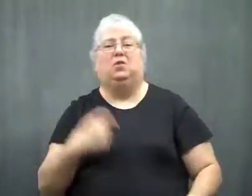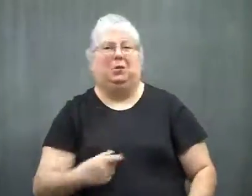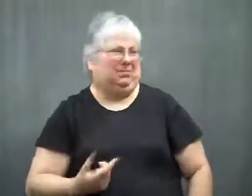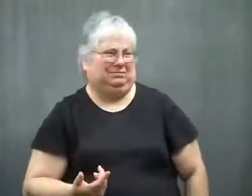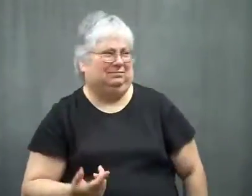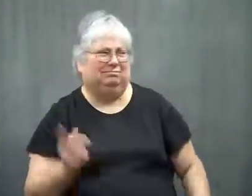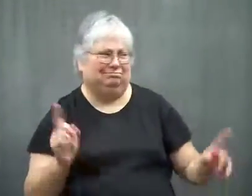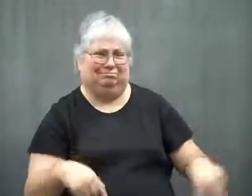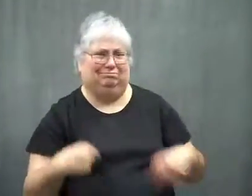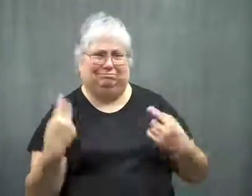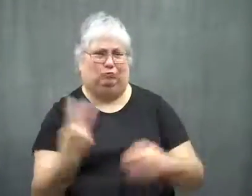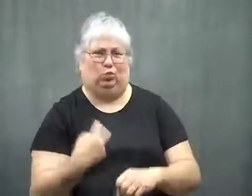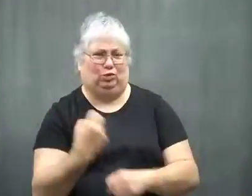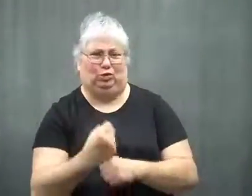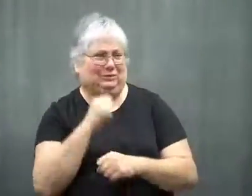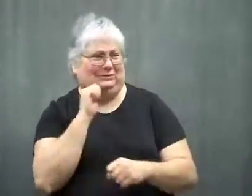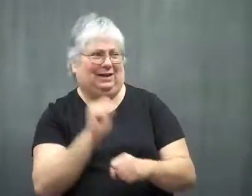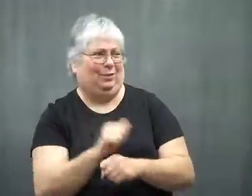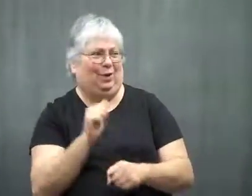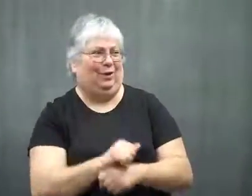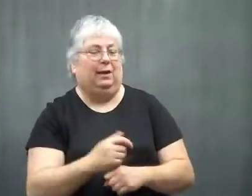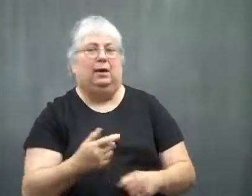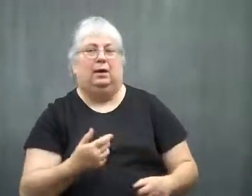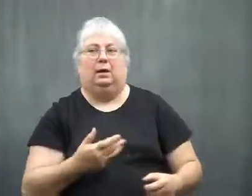The supervisor said she hadn't worked there in two years.